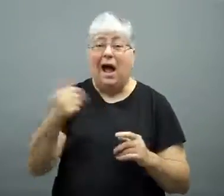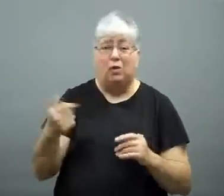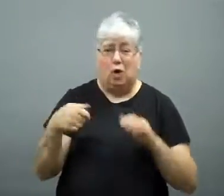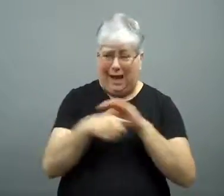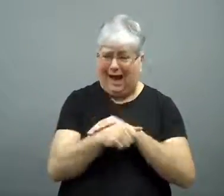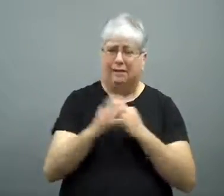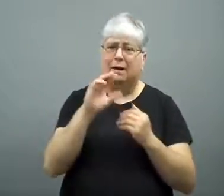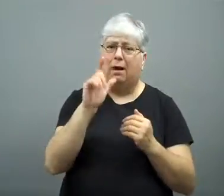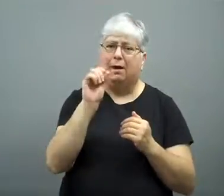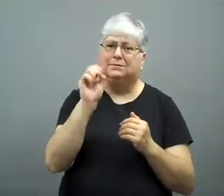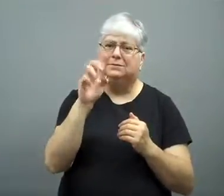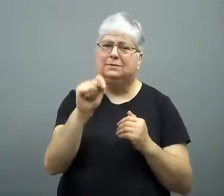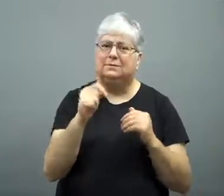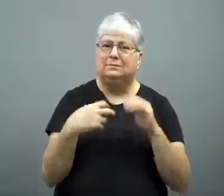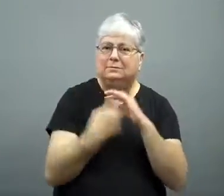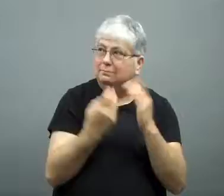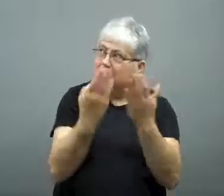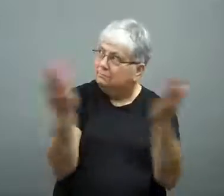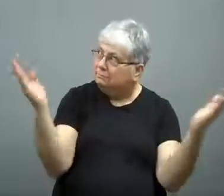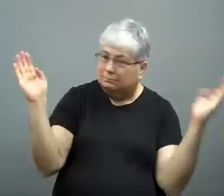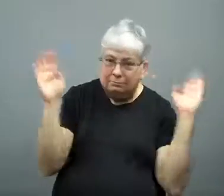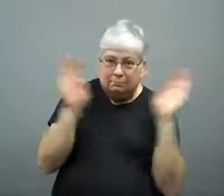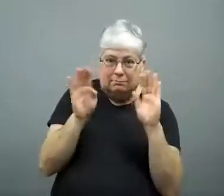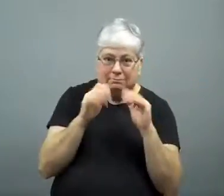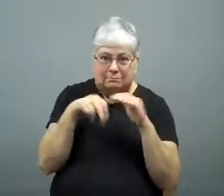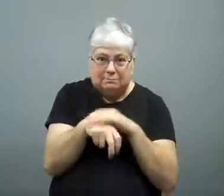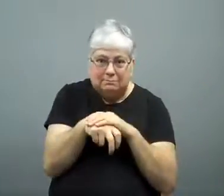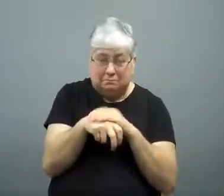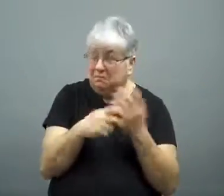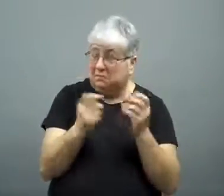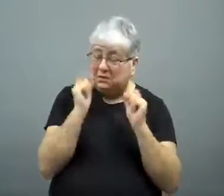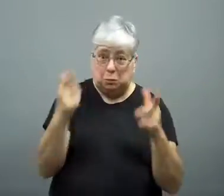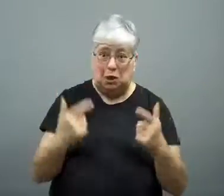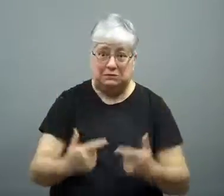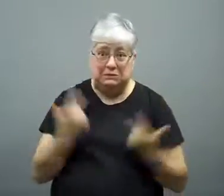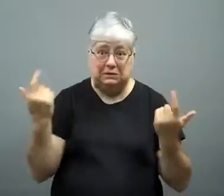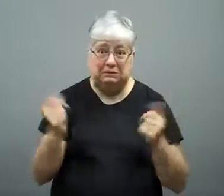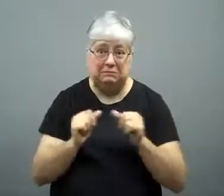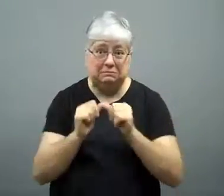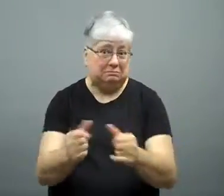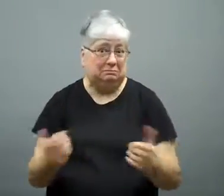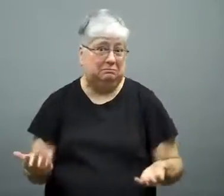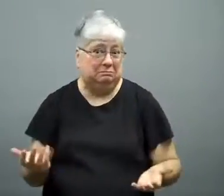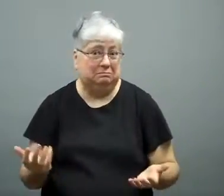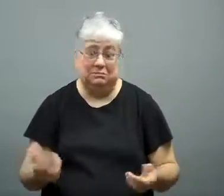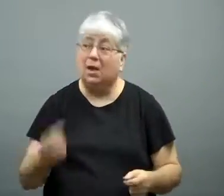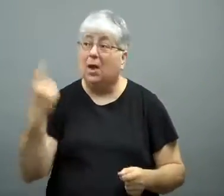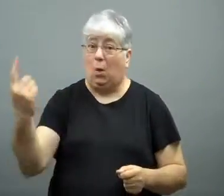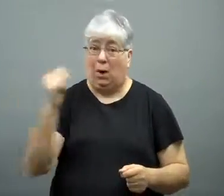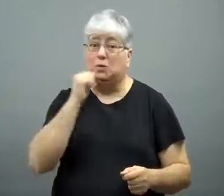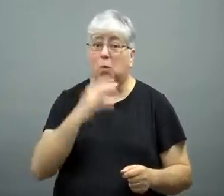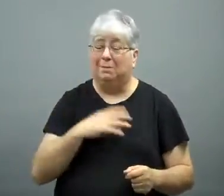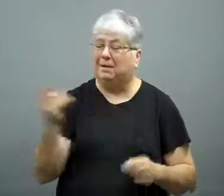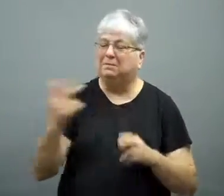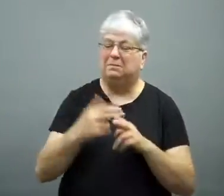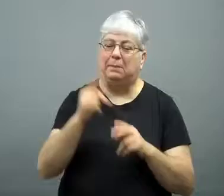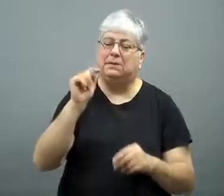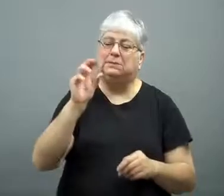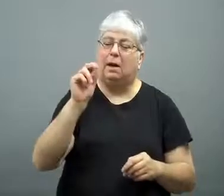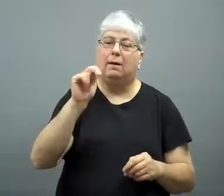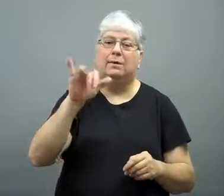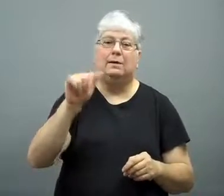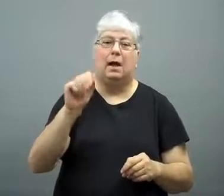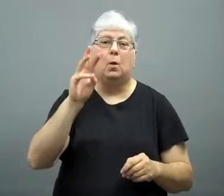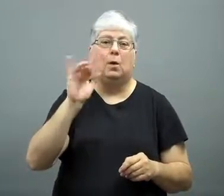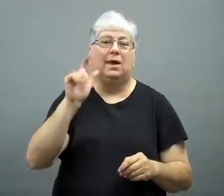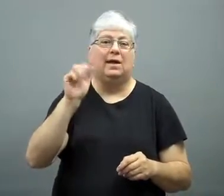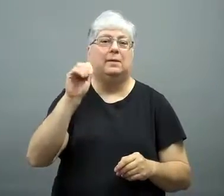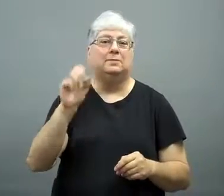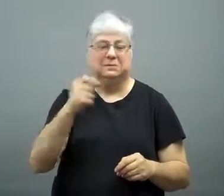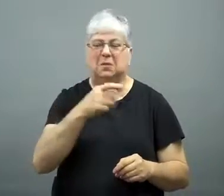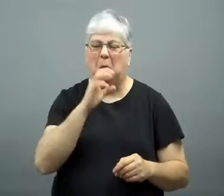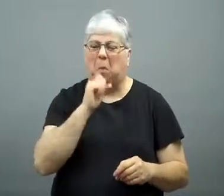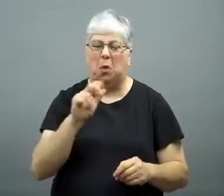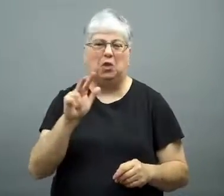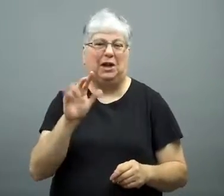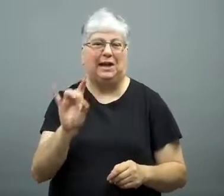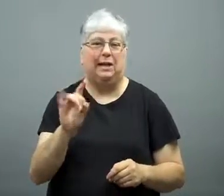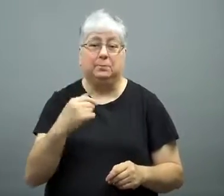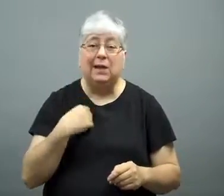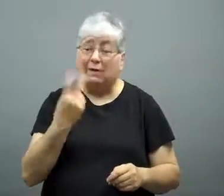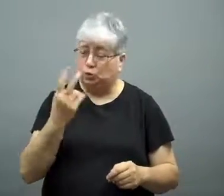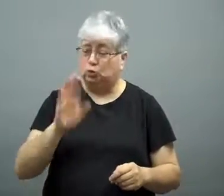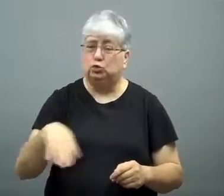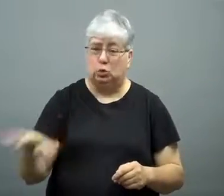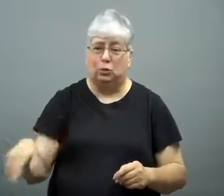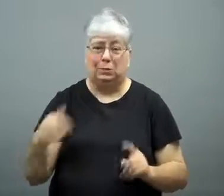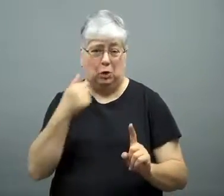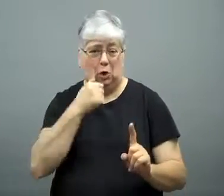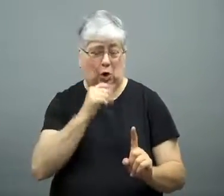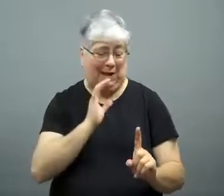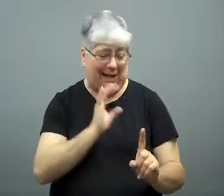Others hid in closets and were surprised to survive.